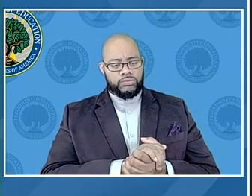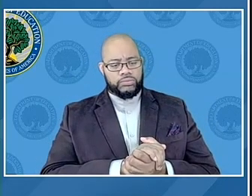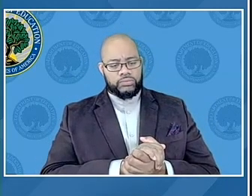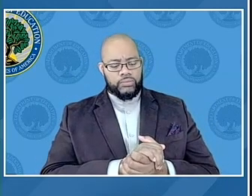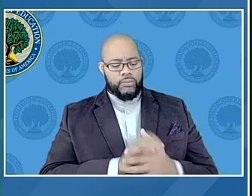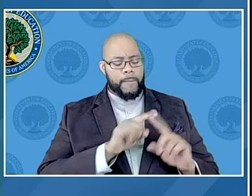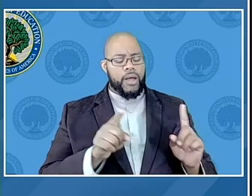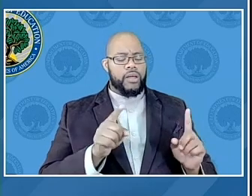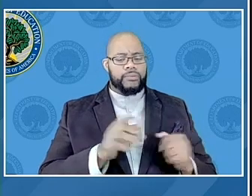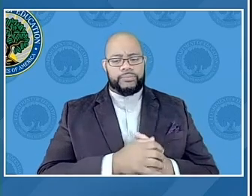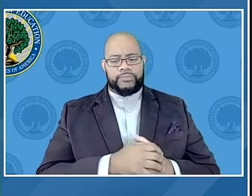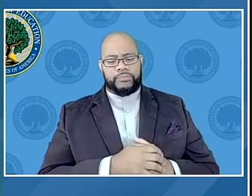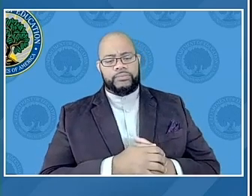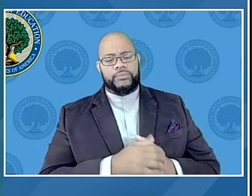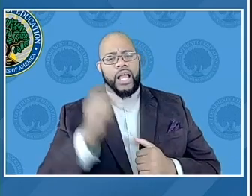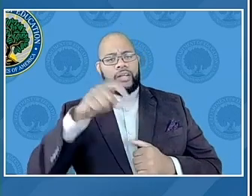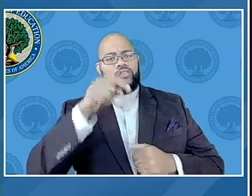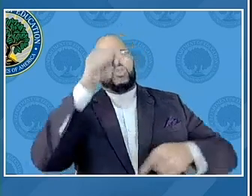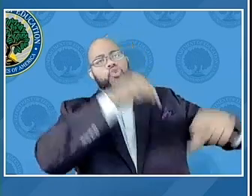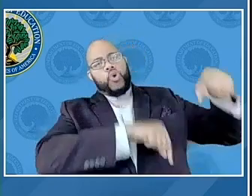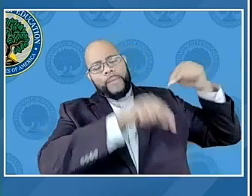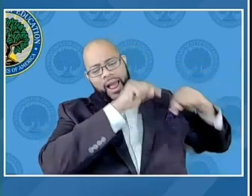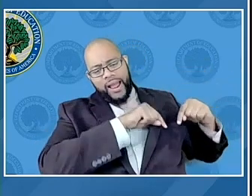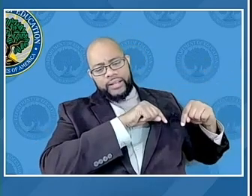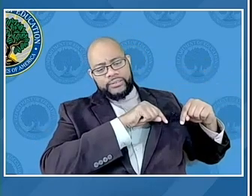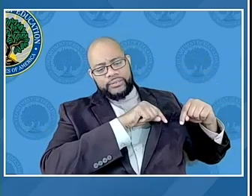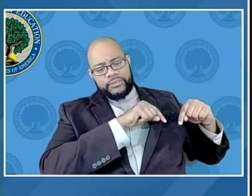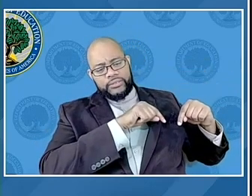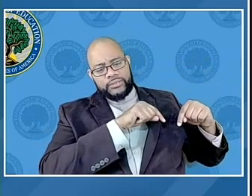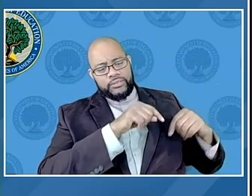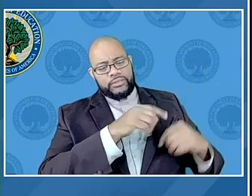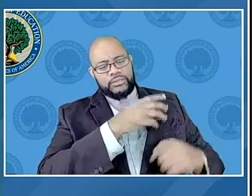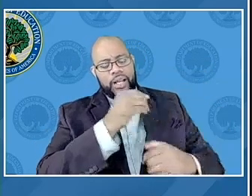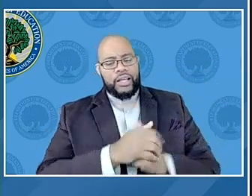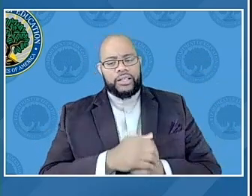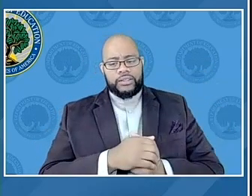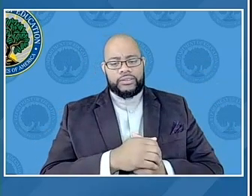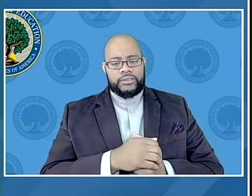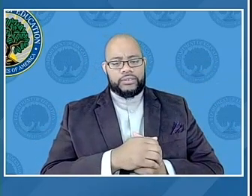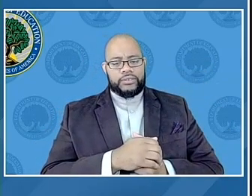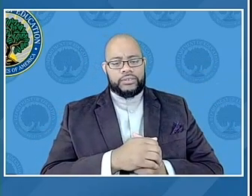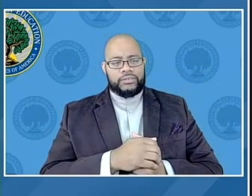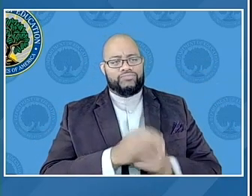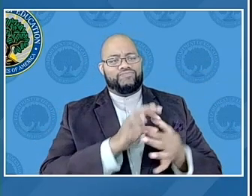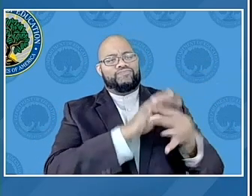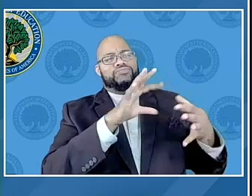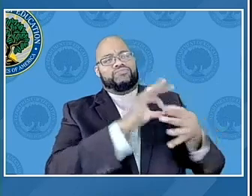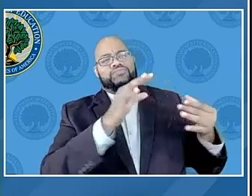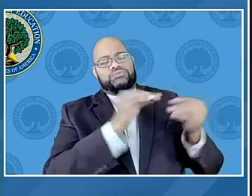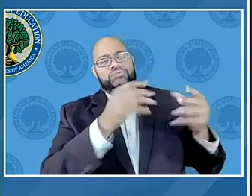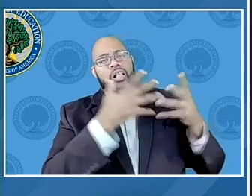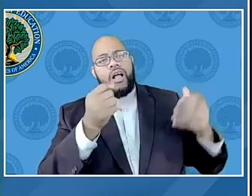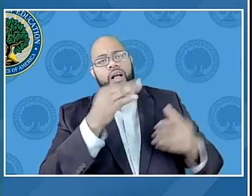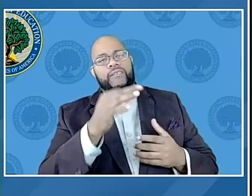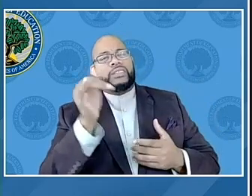retroactively go back and undo a lot of- some of the things that did happen to